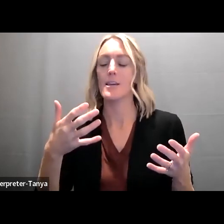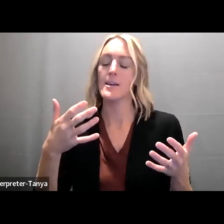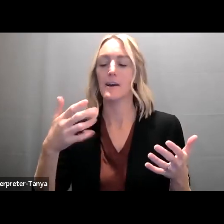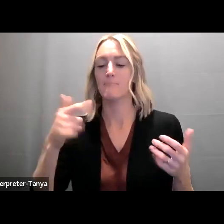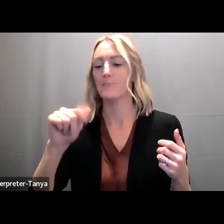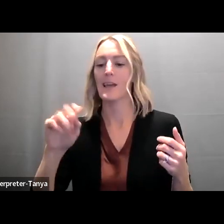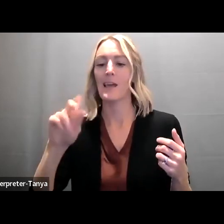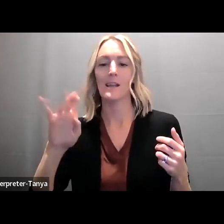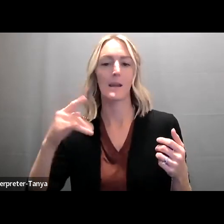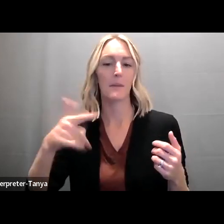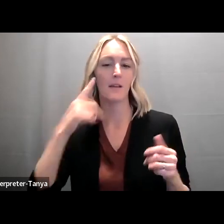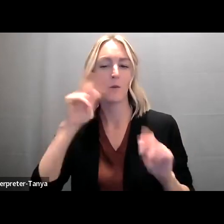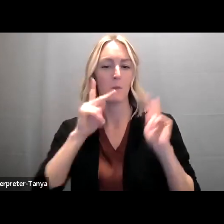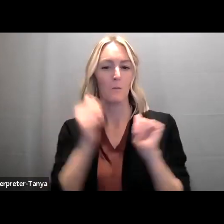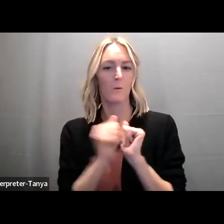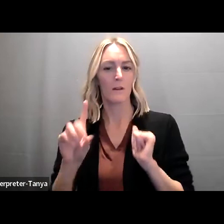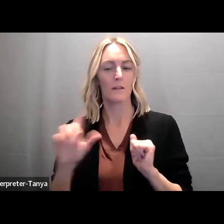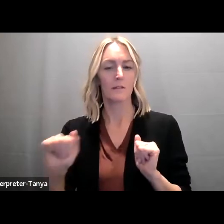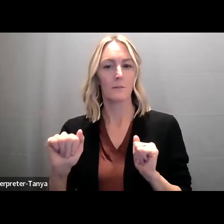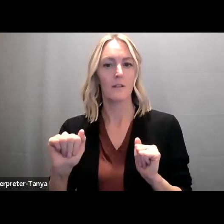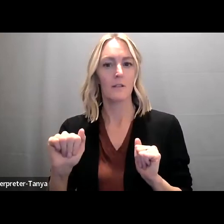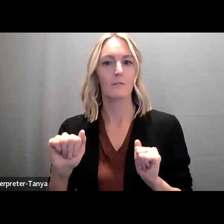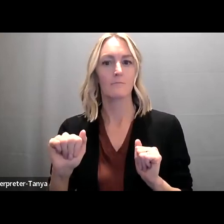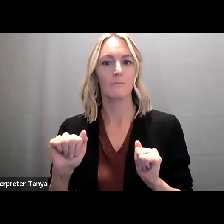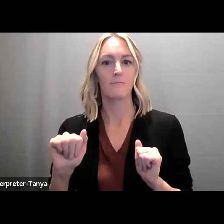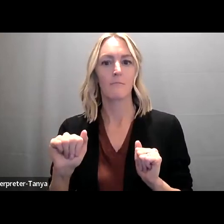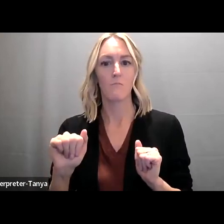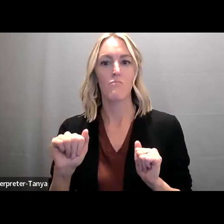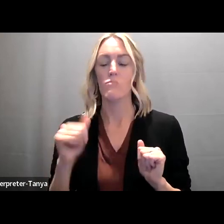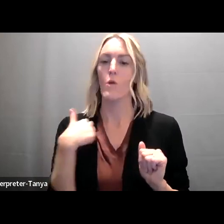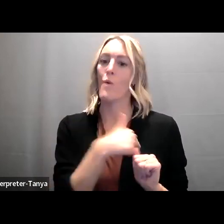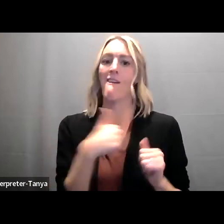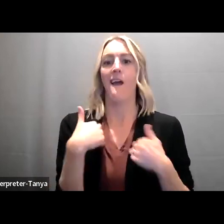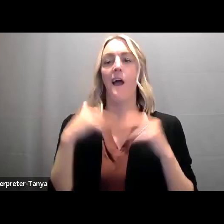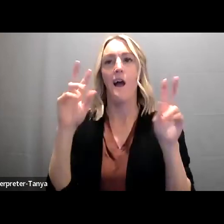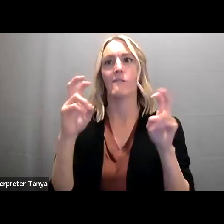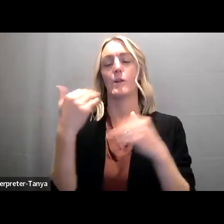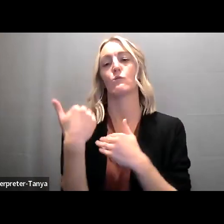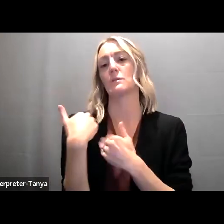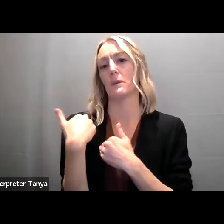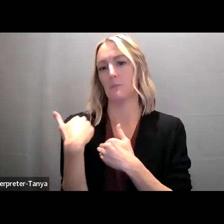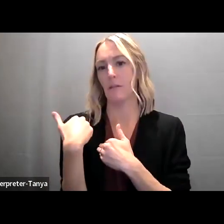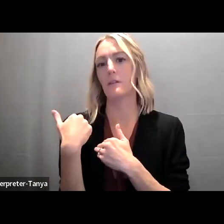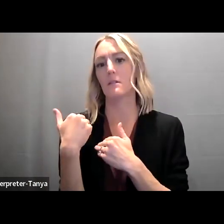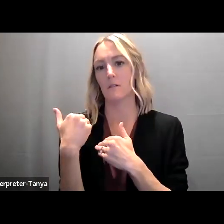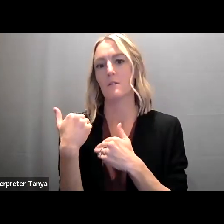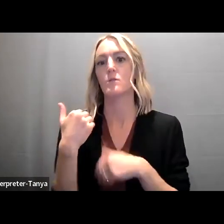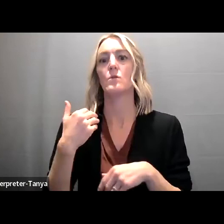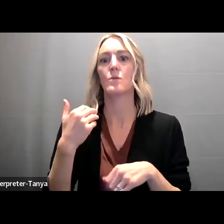And so we have this unsaid responsibility quite frankly to leverage that privilege in